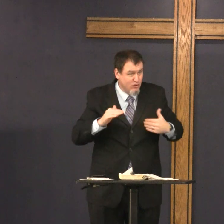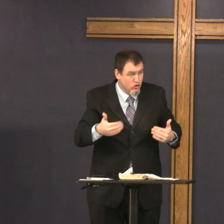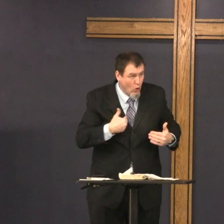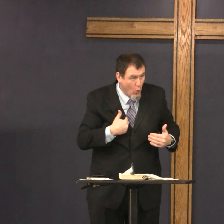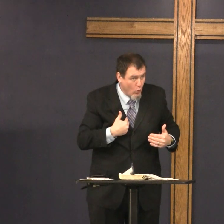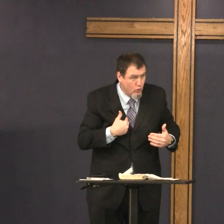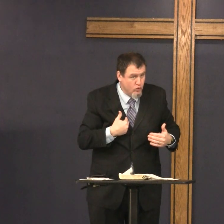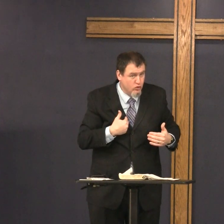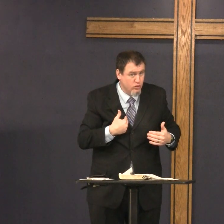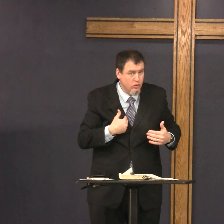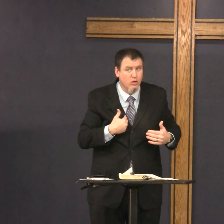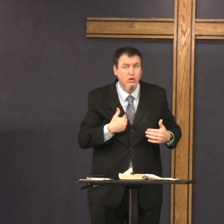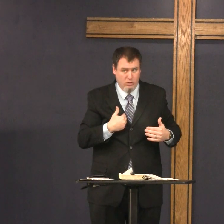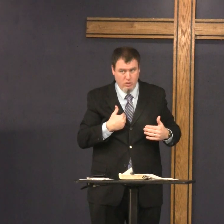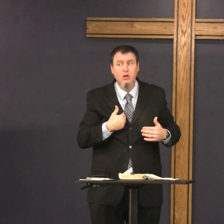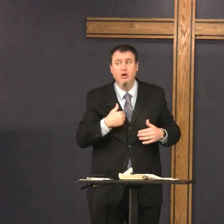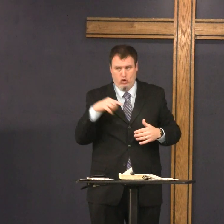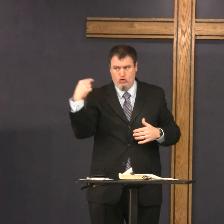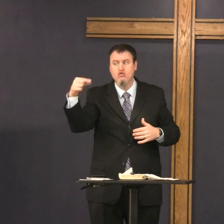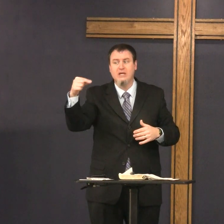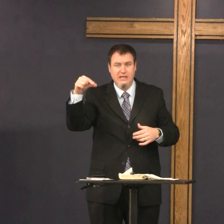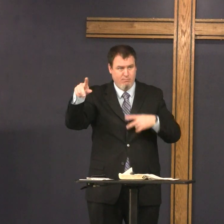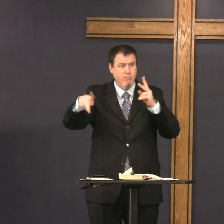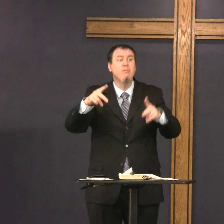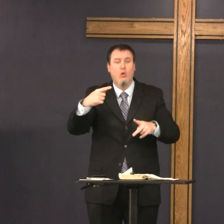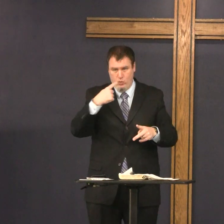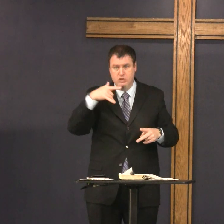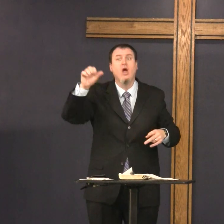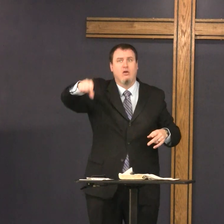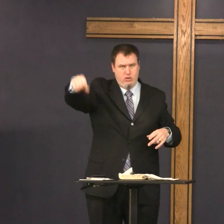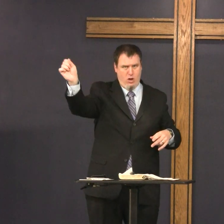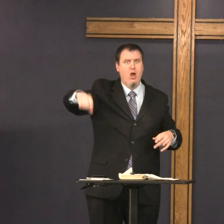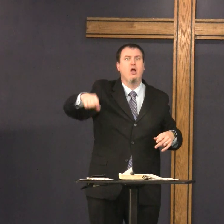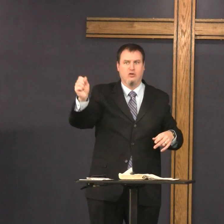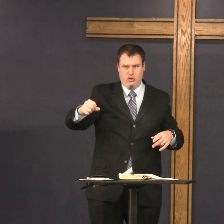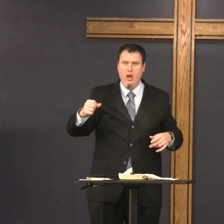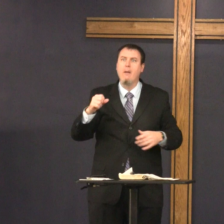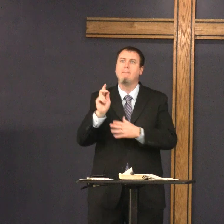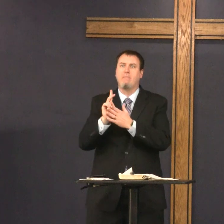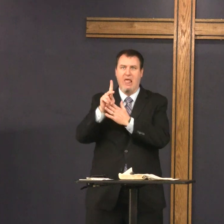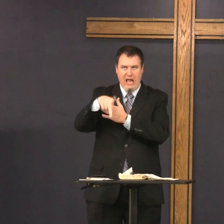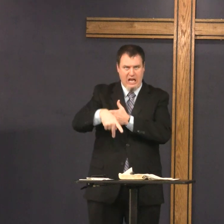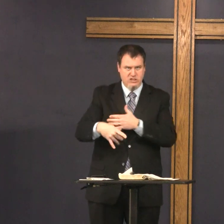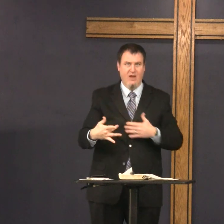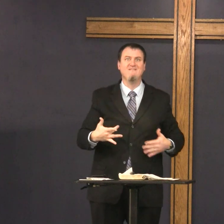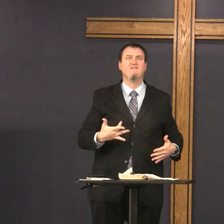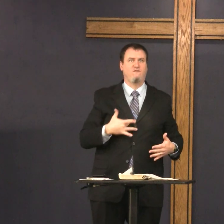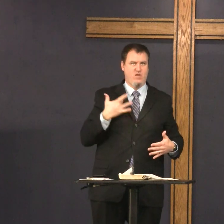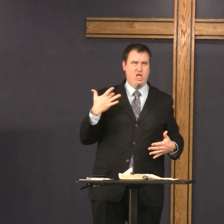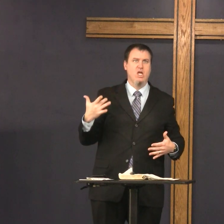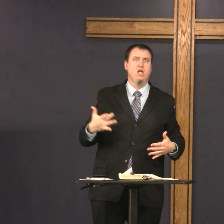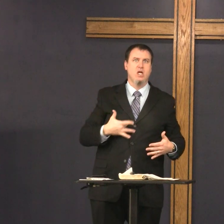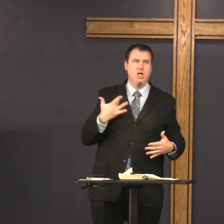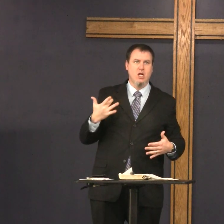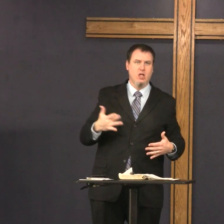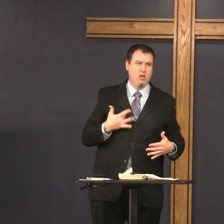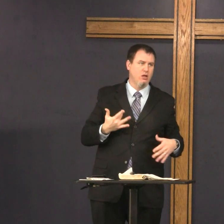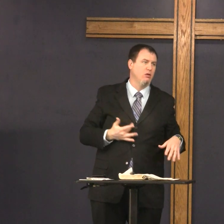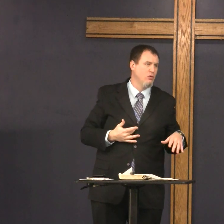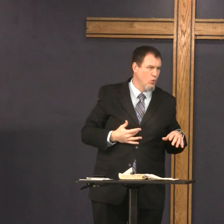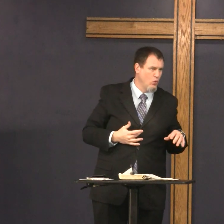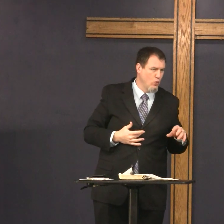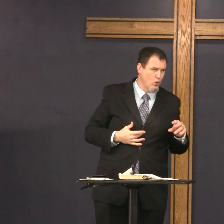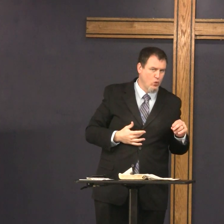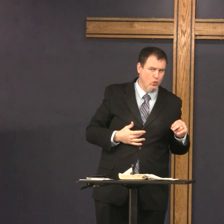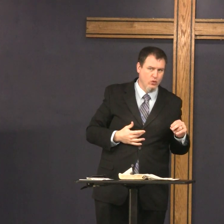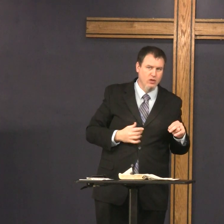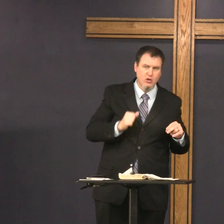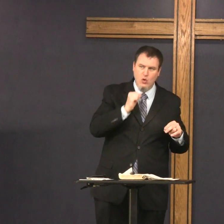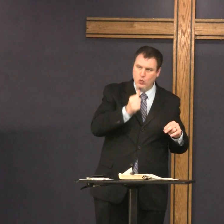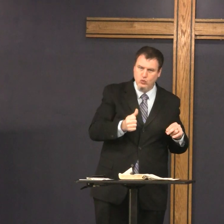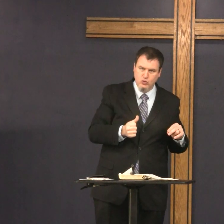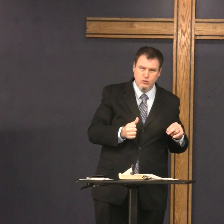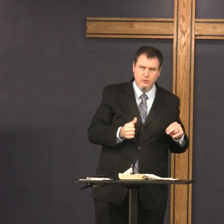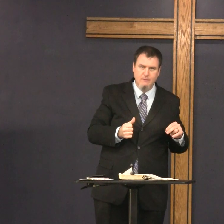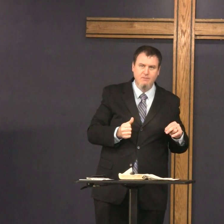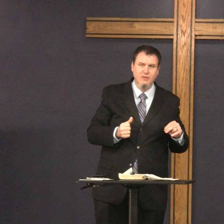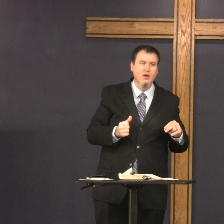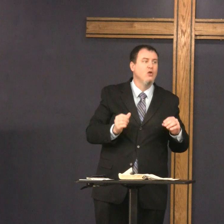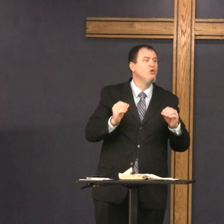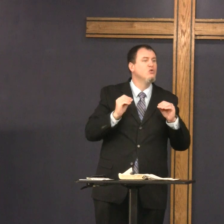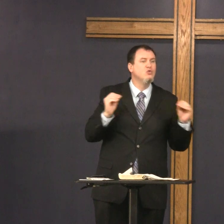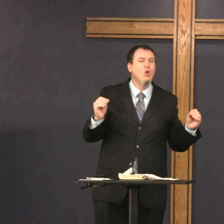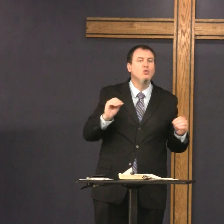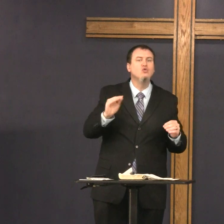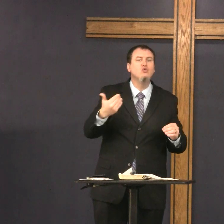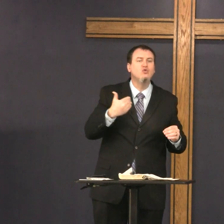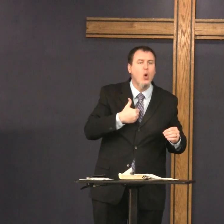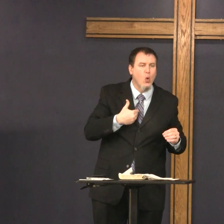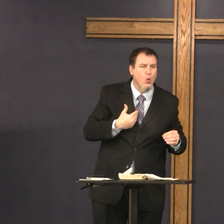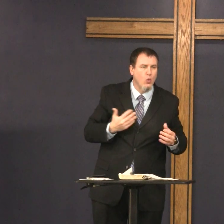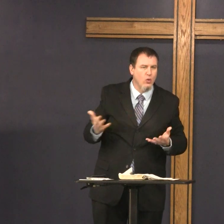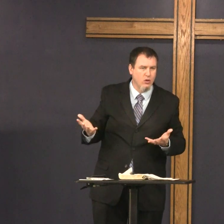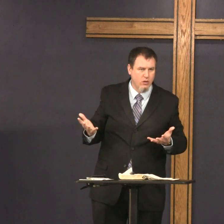do trees have souls the green people say yes plants have feelings no there's no soul